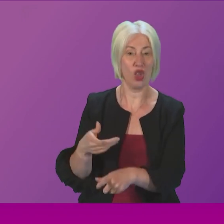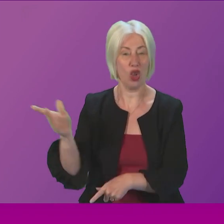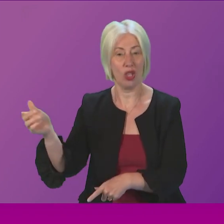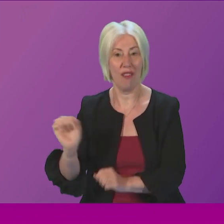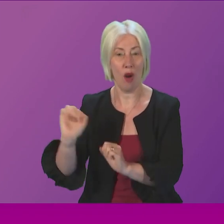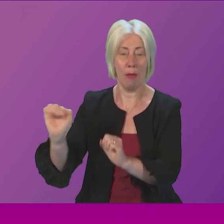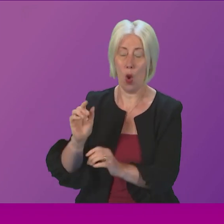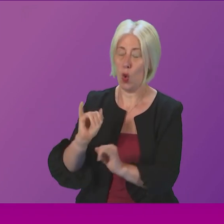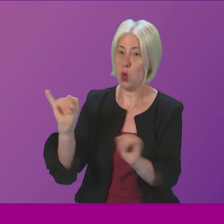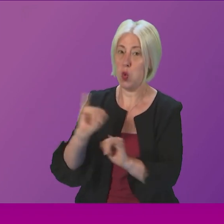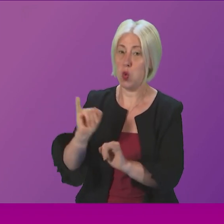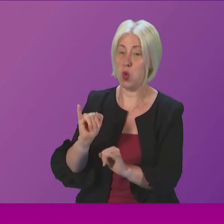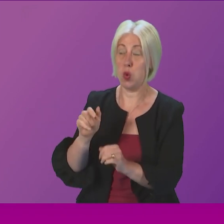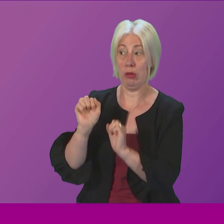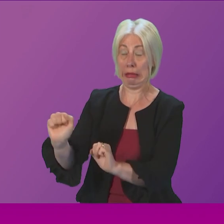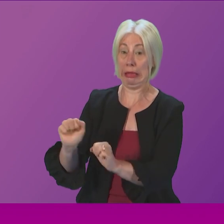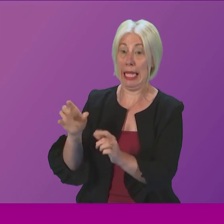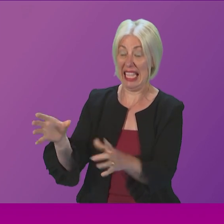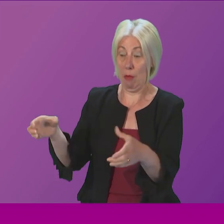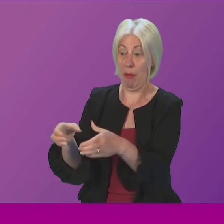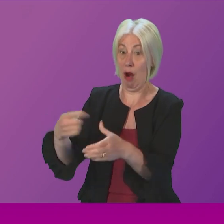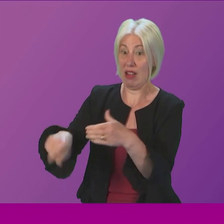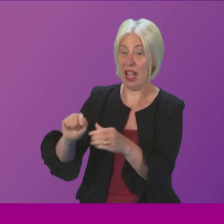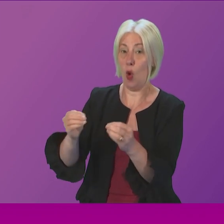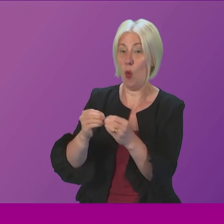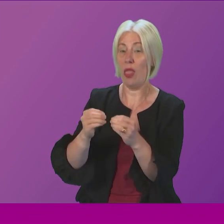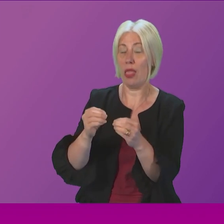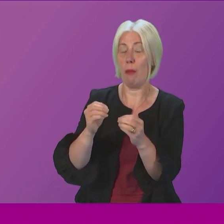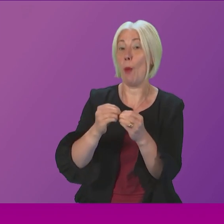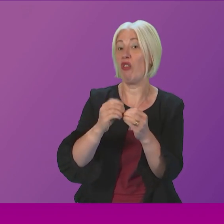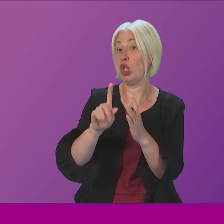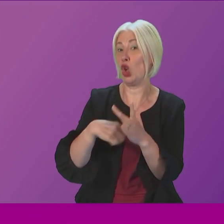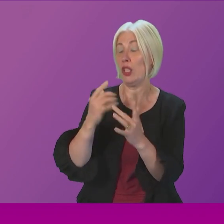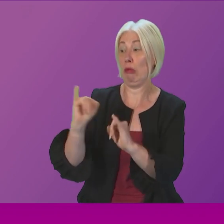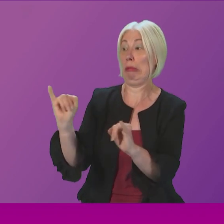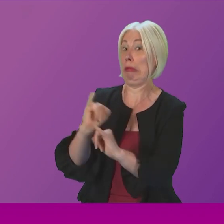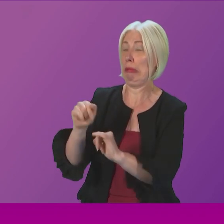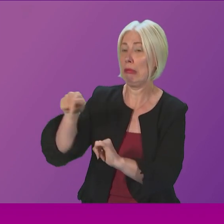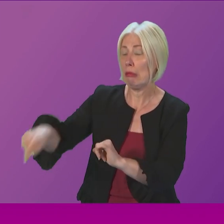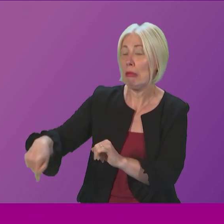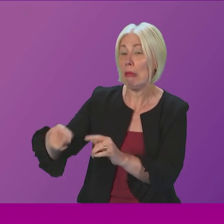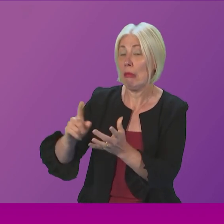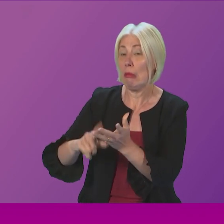from the serious scandal that his party is engulfed in, with Boris Johnson having not